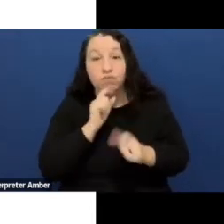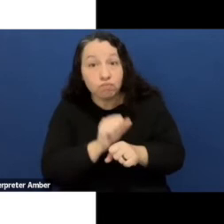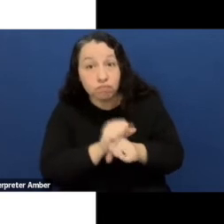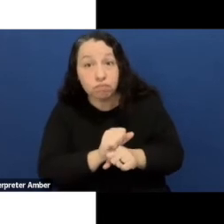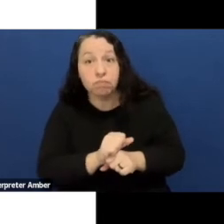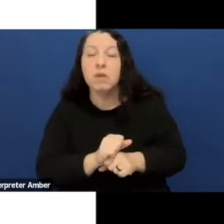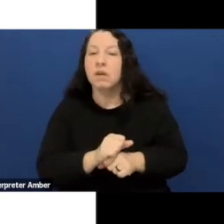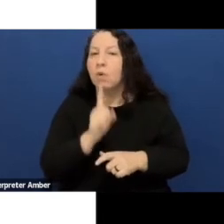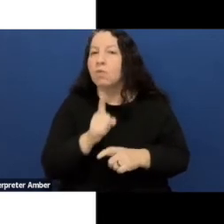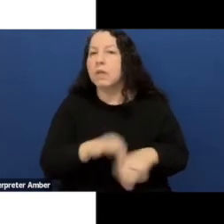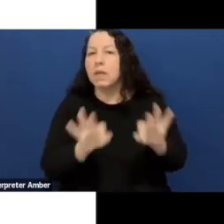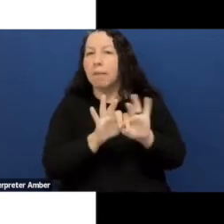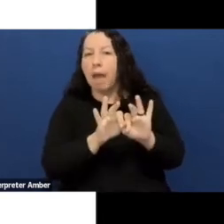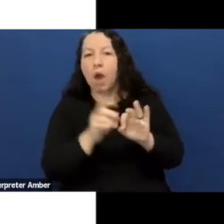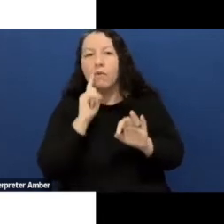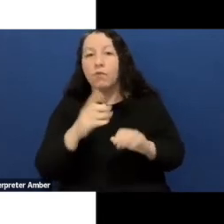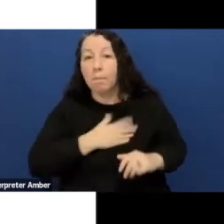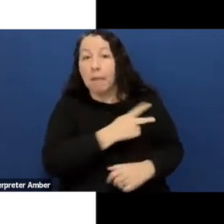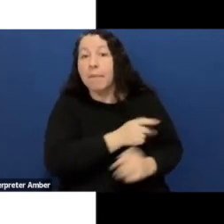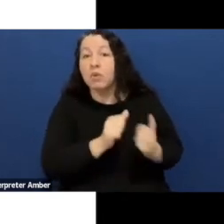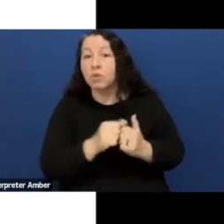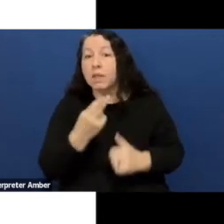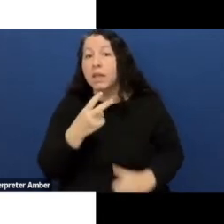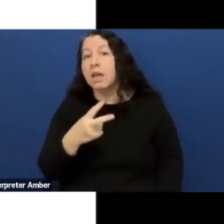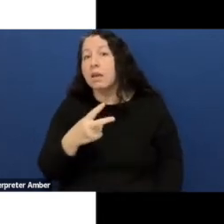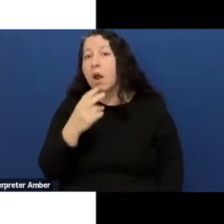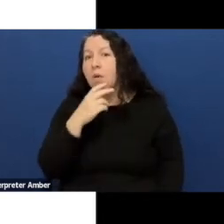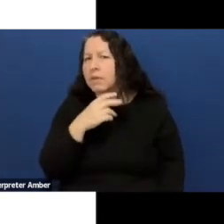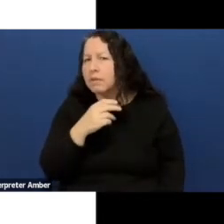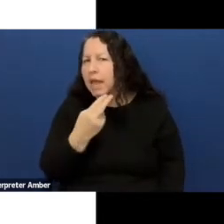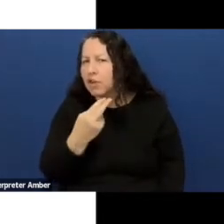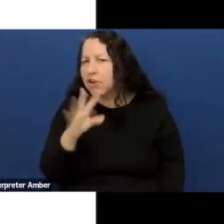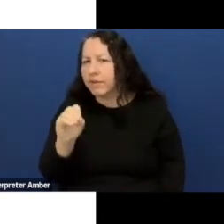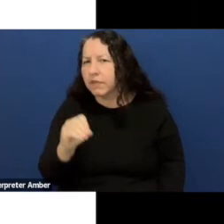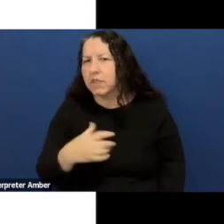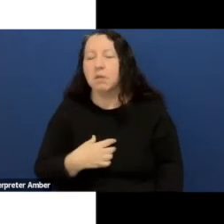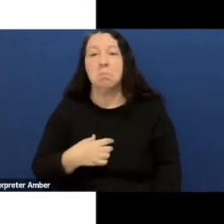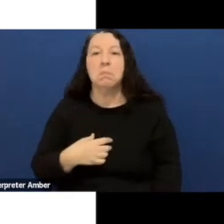of plants the seed for a lot of better investigation to try to understand whether this is in fact